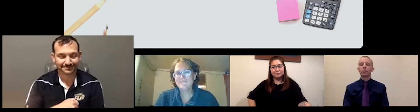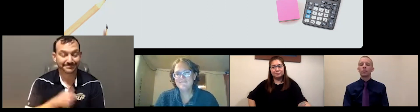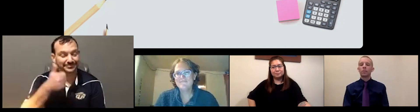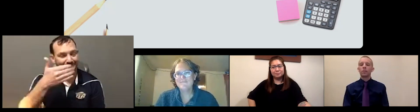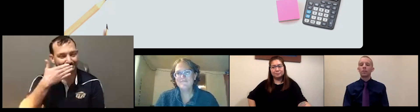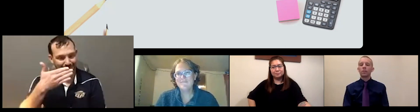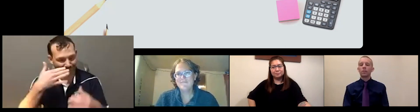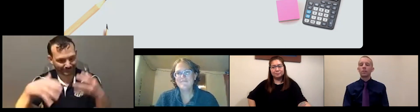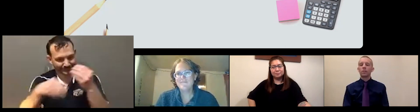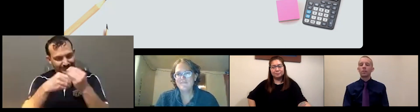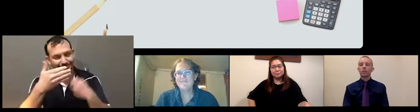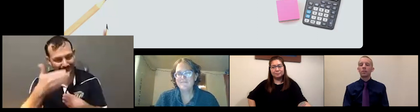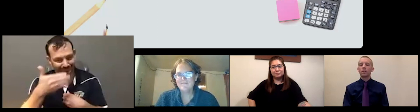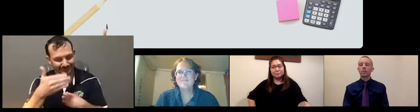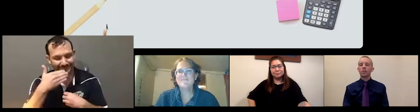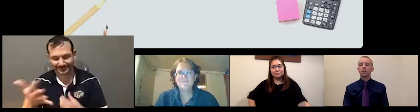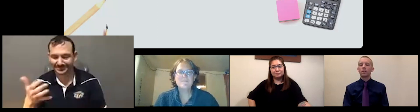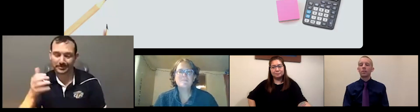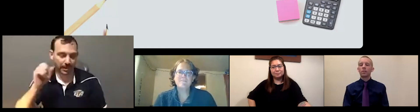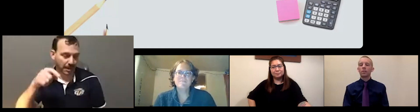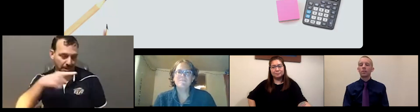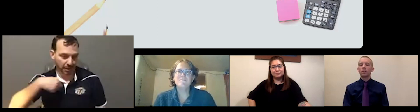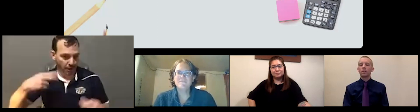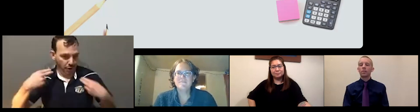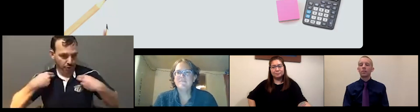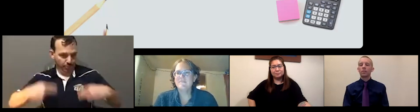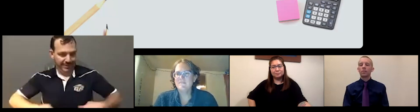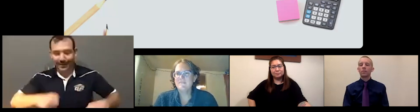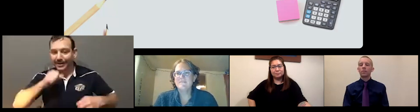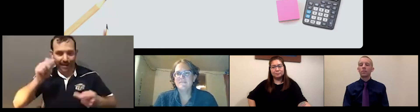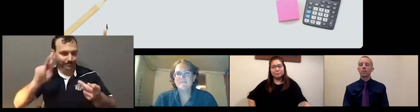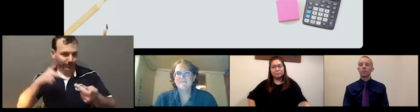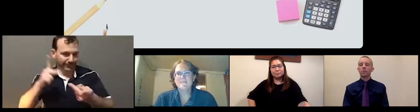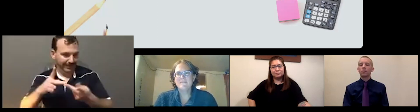Thank you for adding that. We’re human. We’re not perfect.